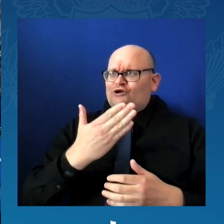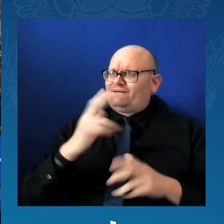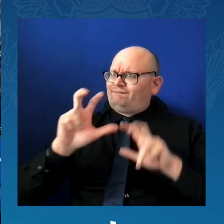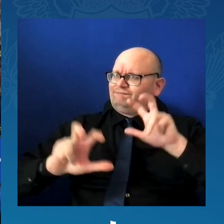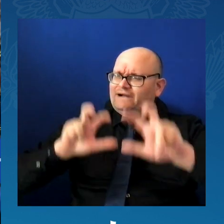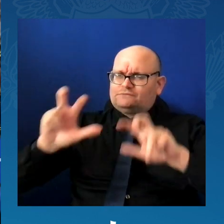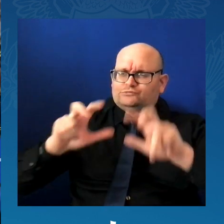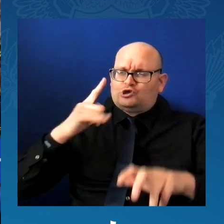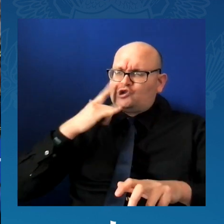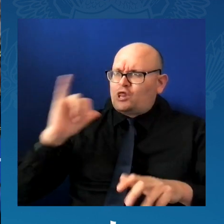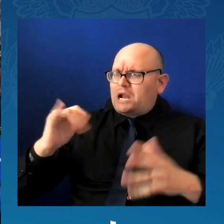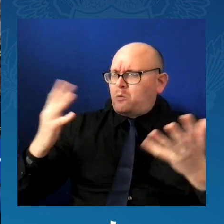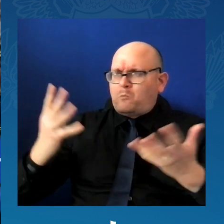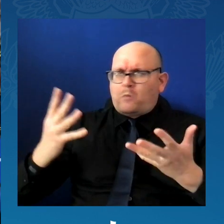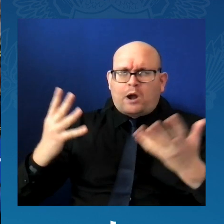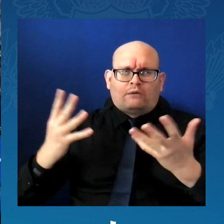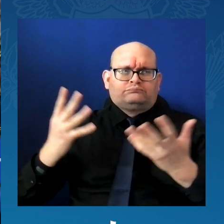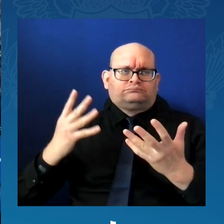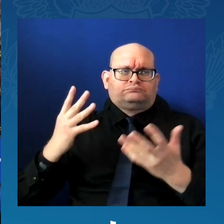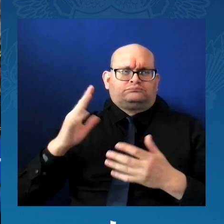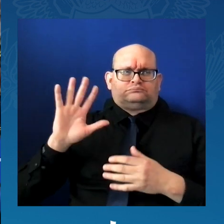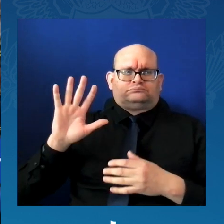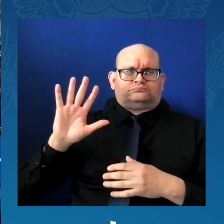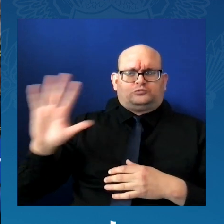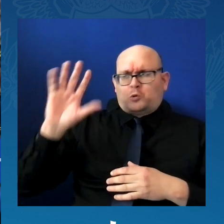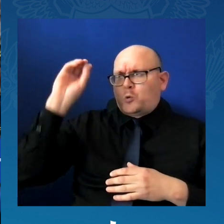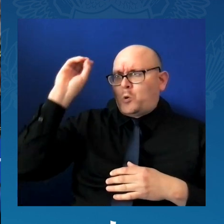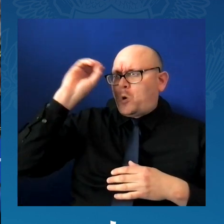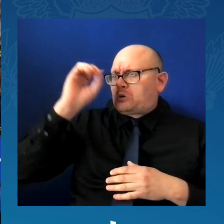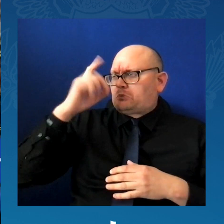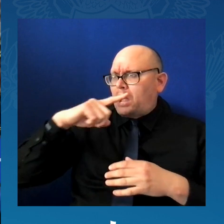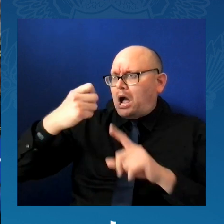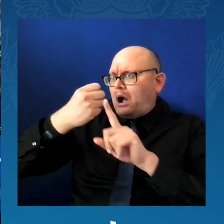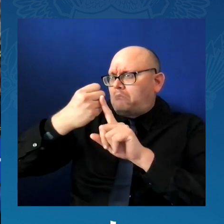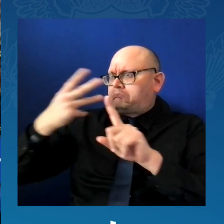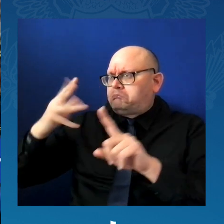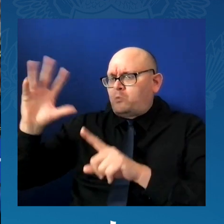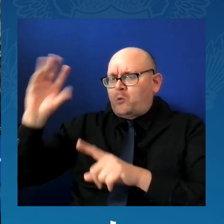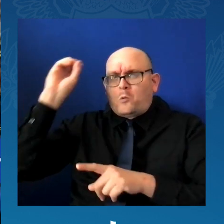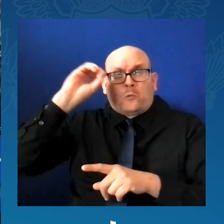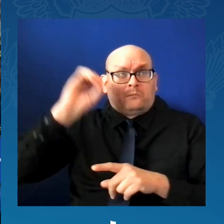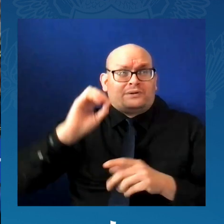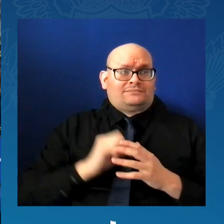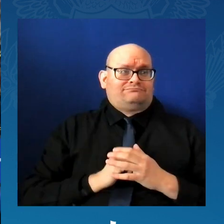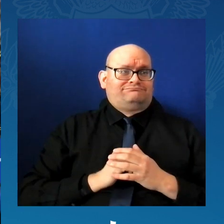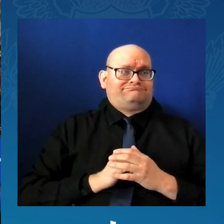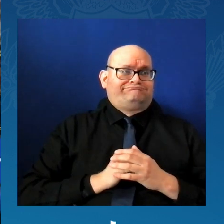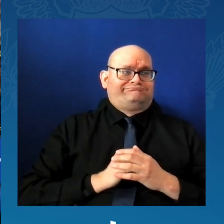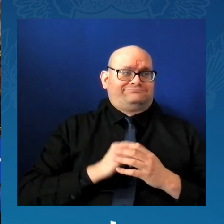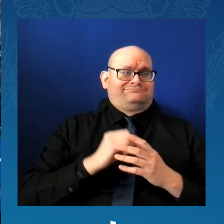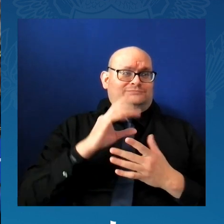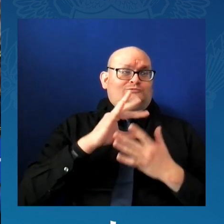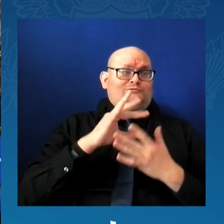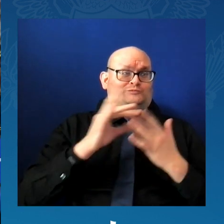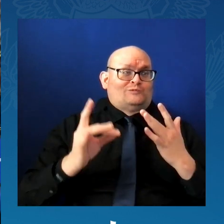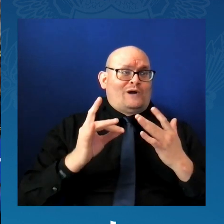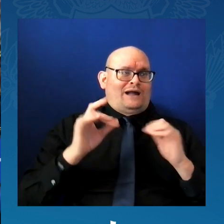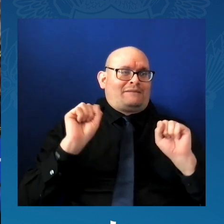I think we all believe we should reject false choices. We can do both. So can you talk a little bit about that? Male Speaker: I'd be happy to.